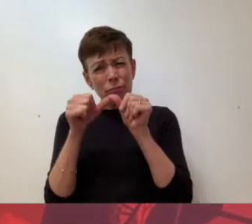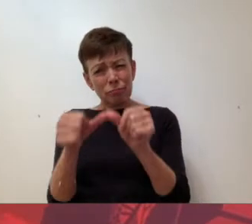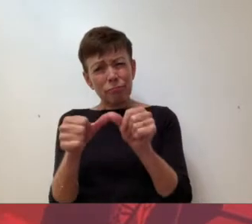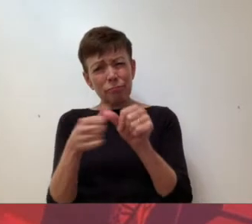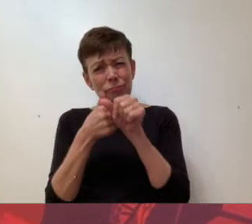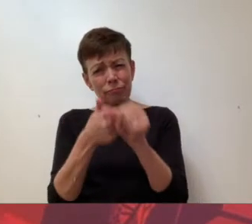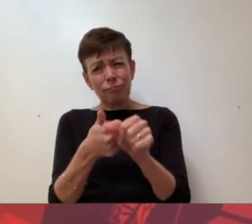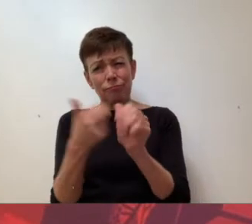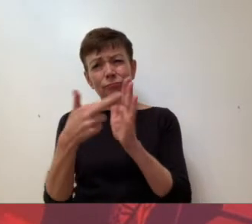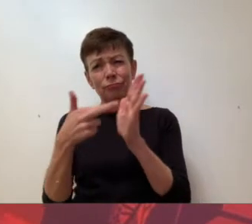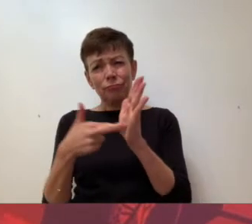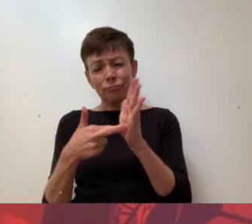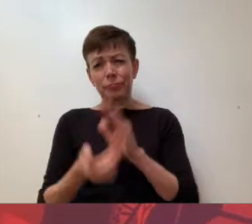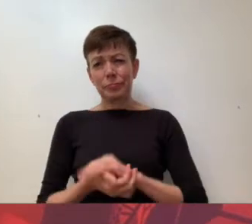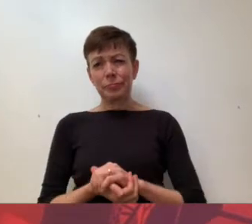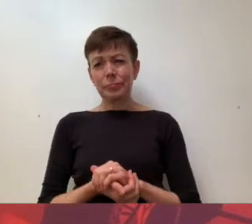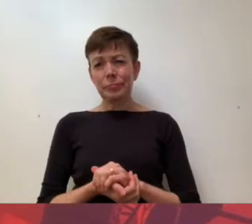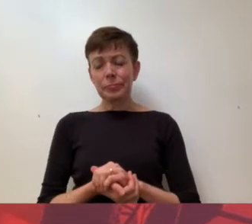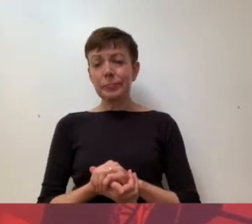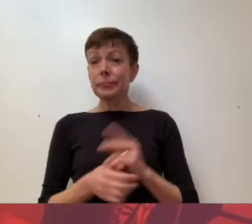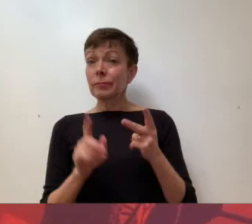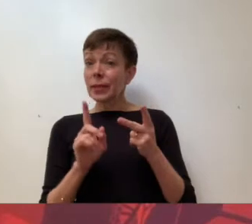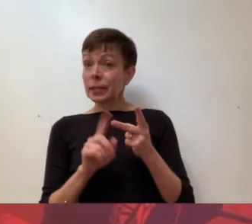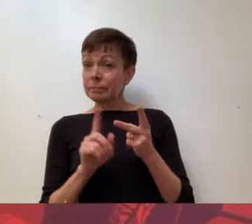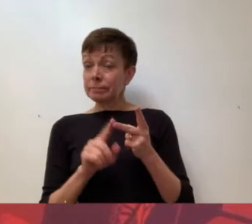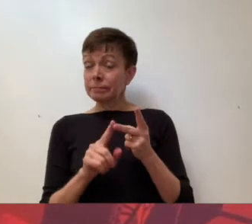public health orders and ask our community to continue to do so.